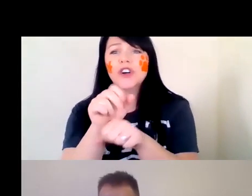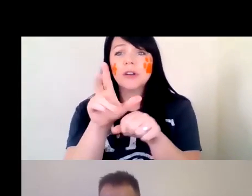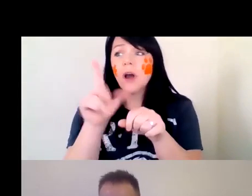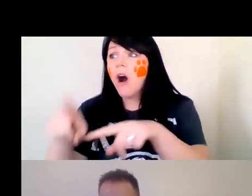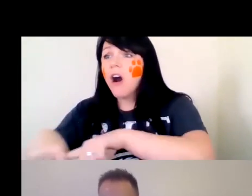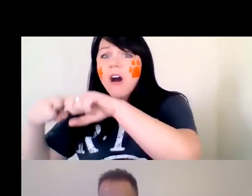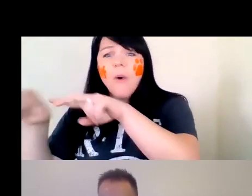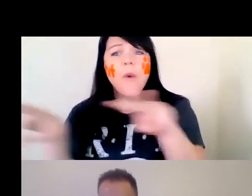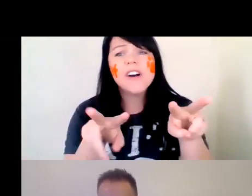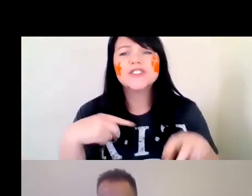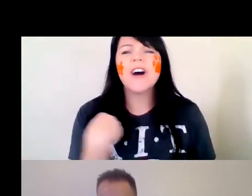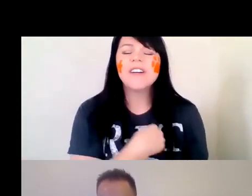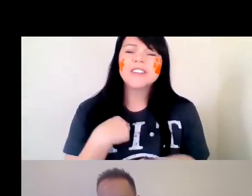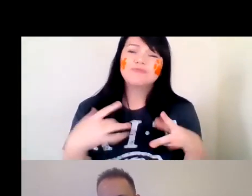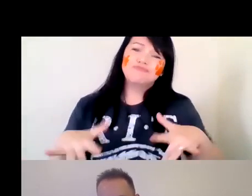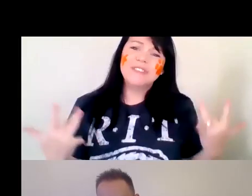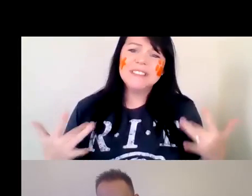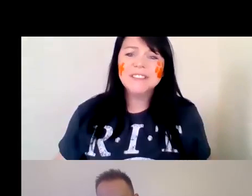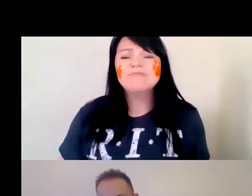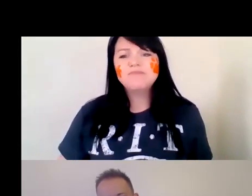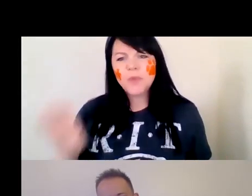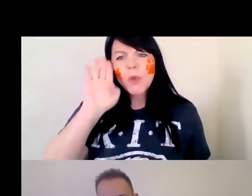And for those of you who are able to join today, we are excited to have you here.